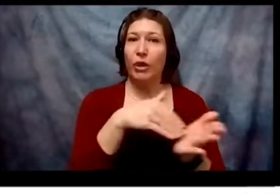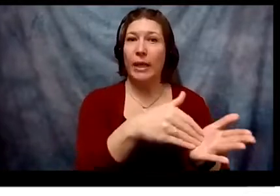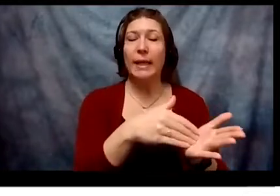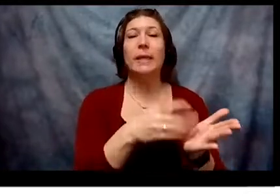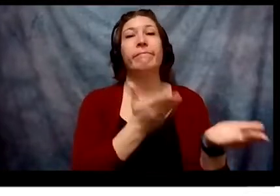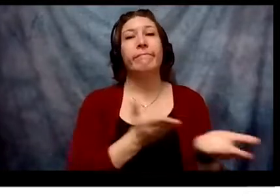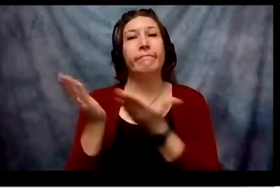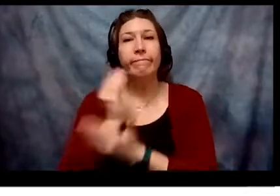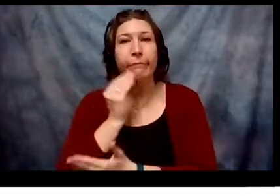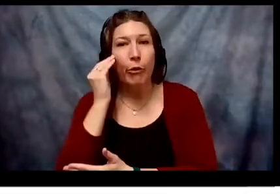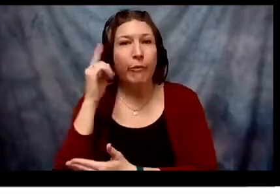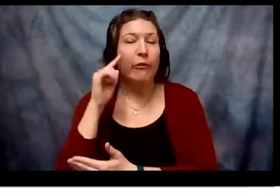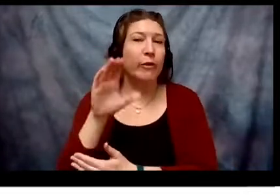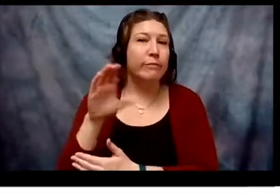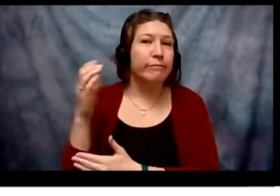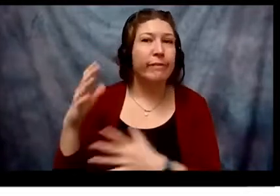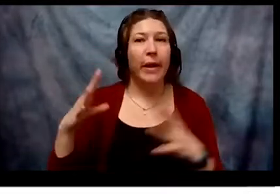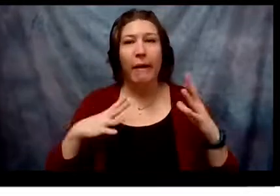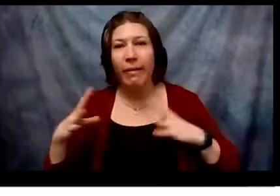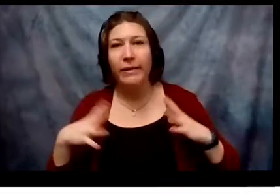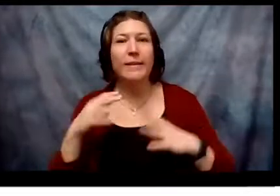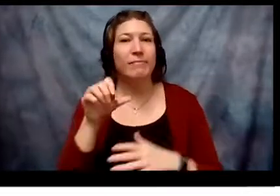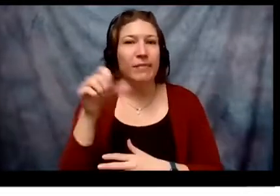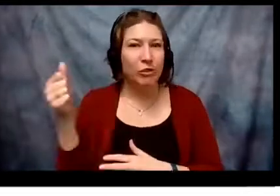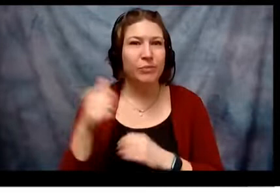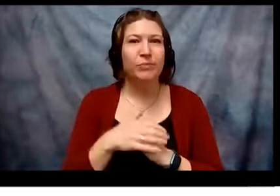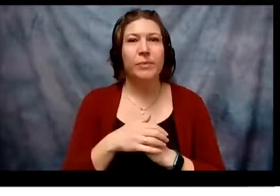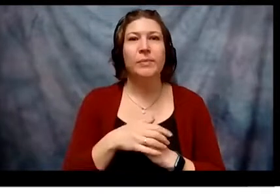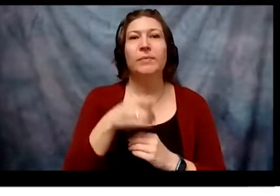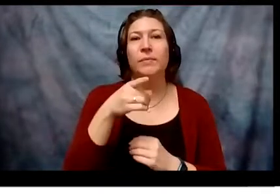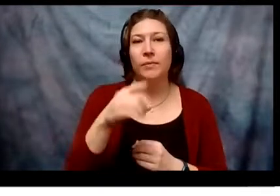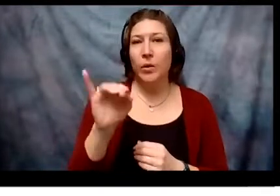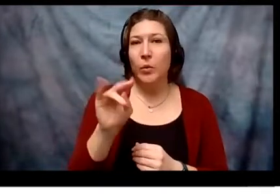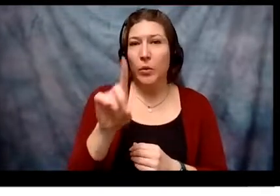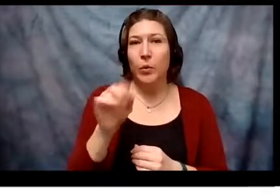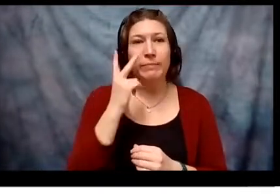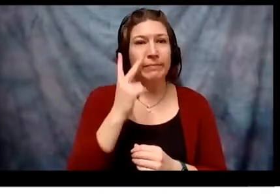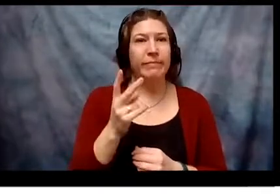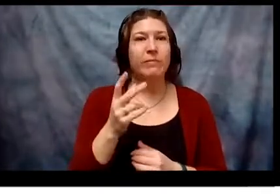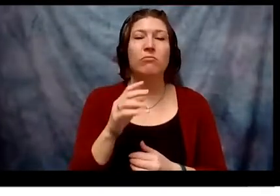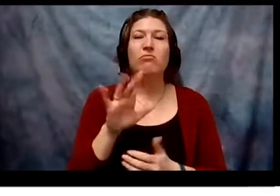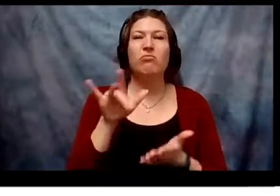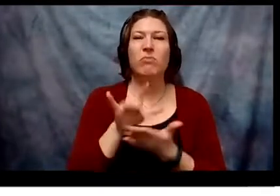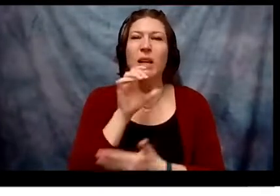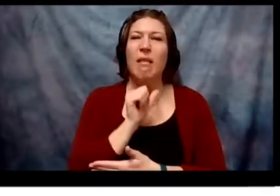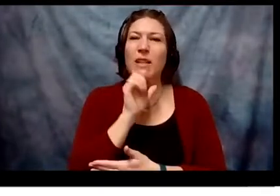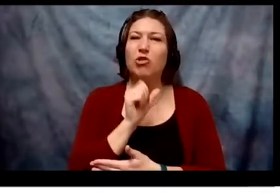home for holidays. Judy is shown in the video as a middle aged person presenting